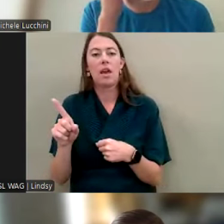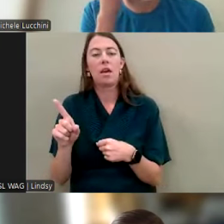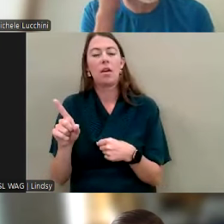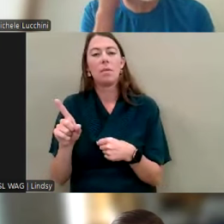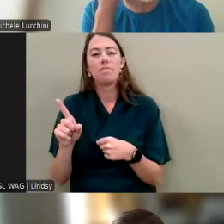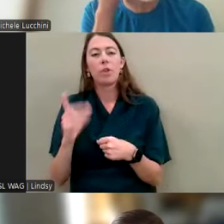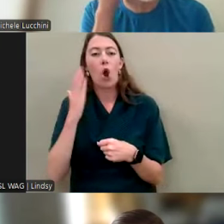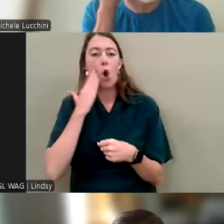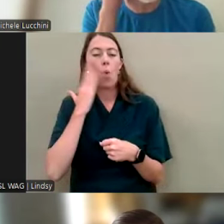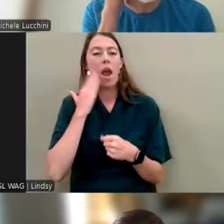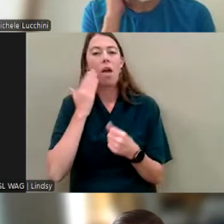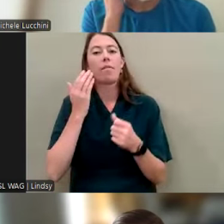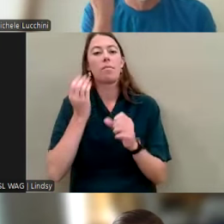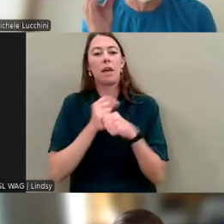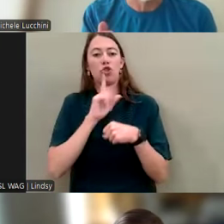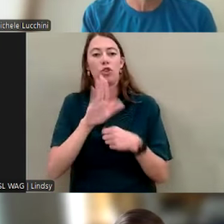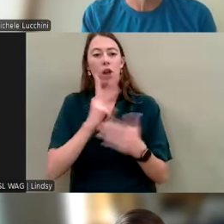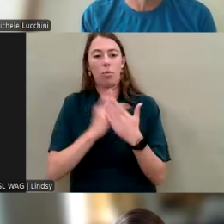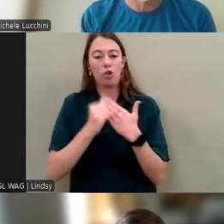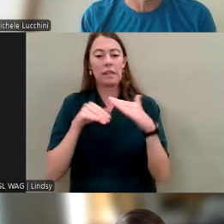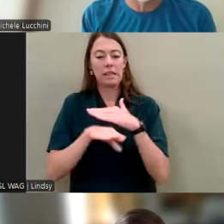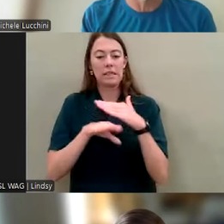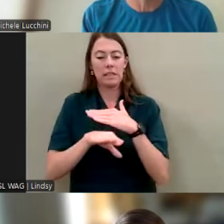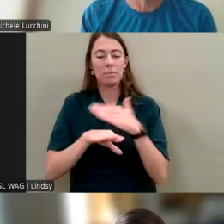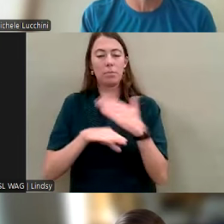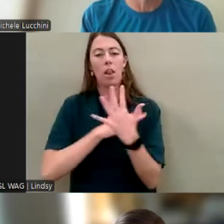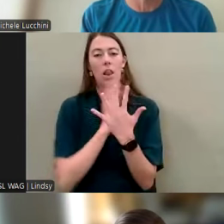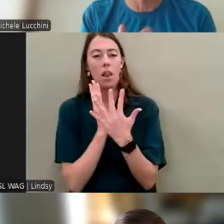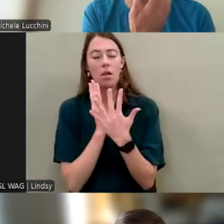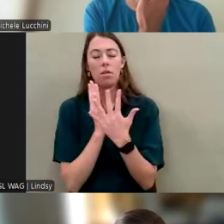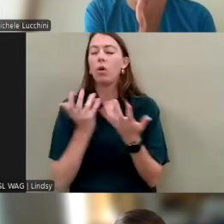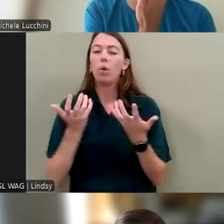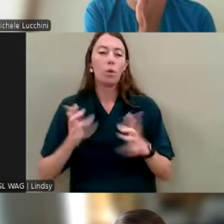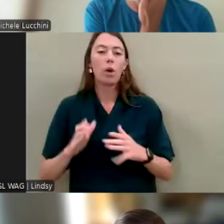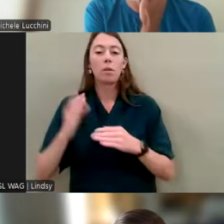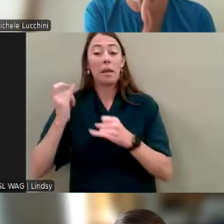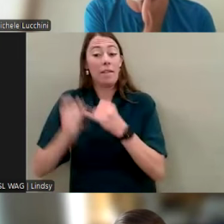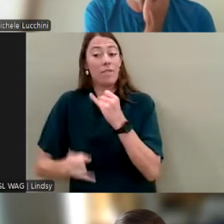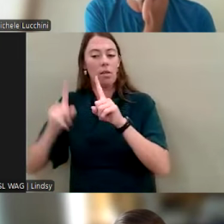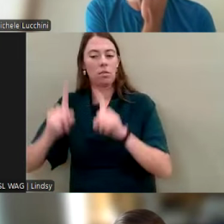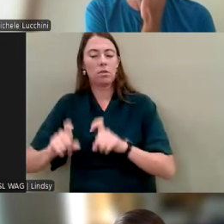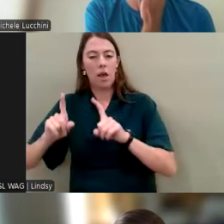The project can be the final test that an expert does in order to highlight all the violations of